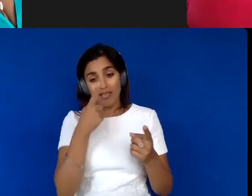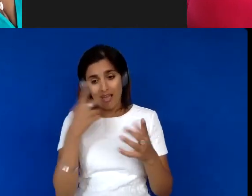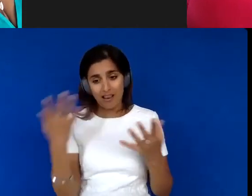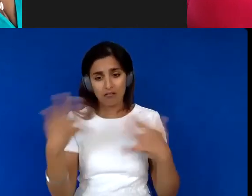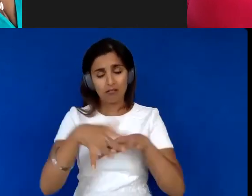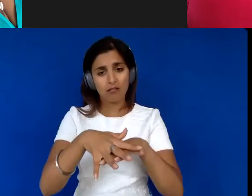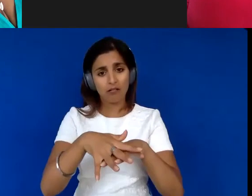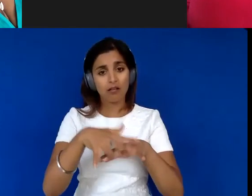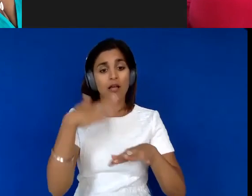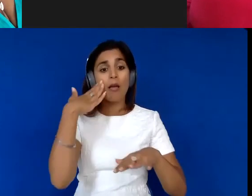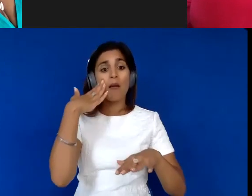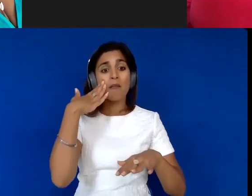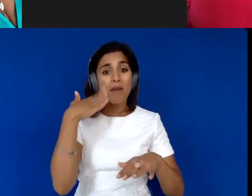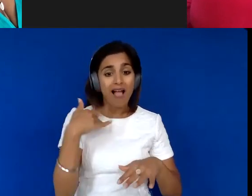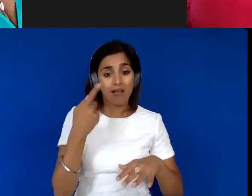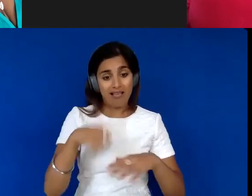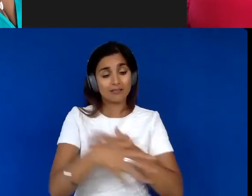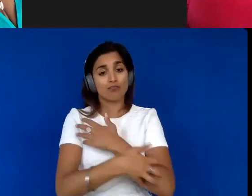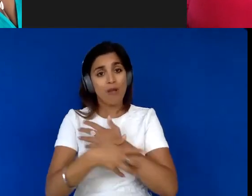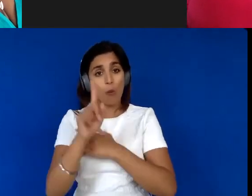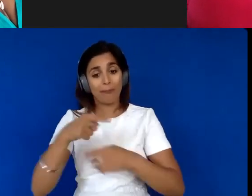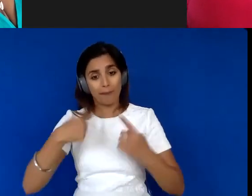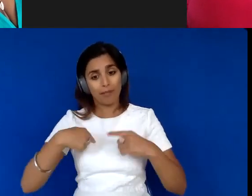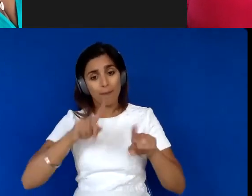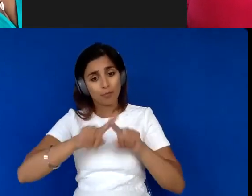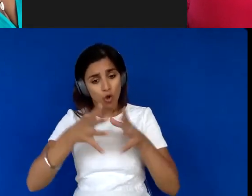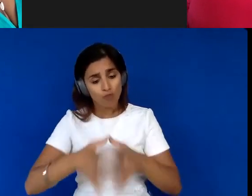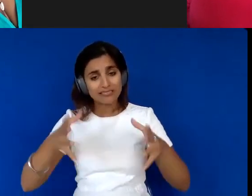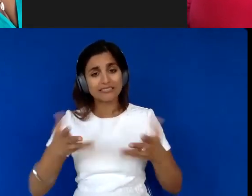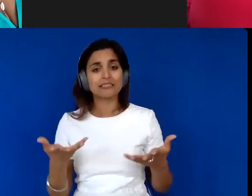and so for us to be completely disregarded and especially fans to be